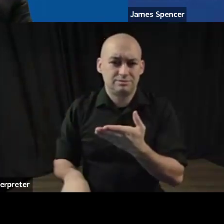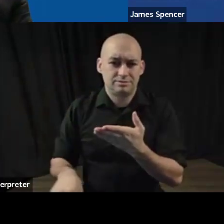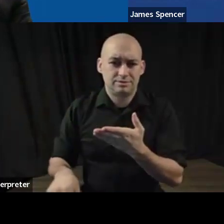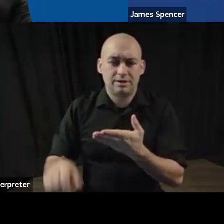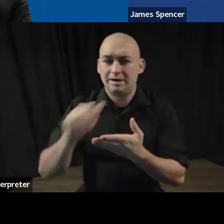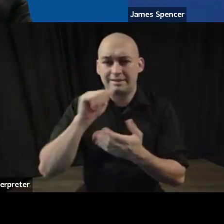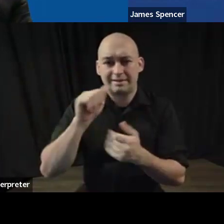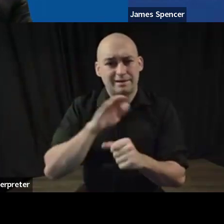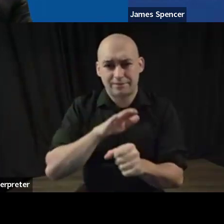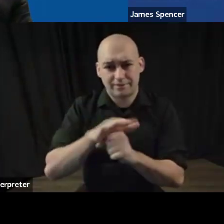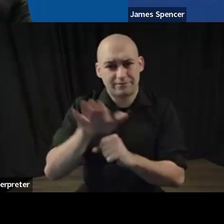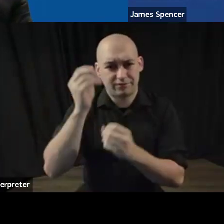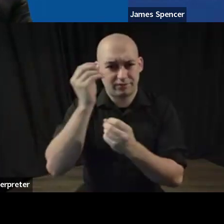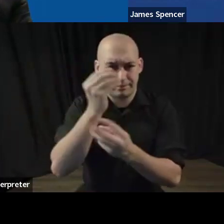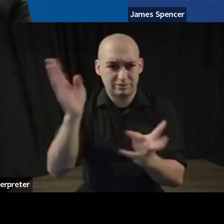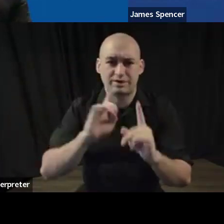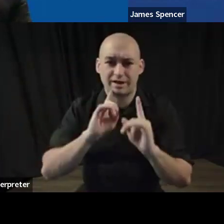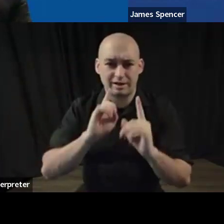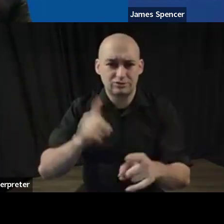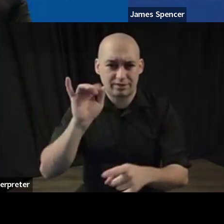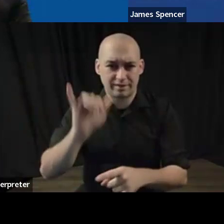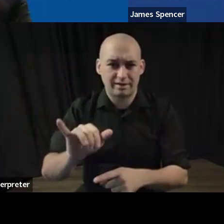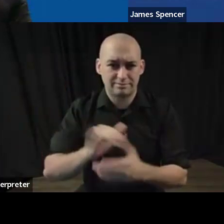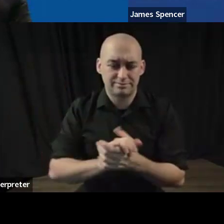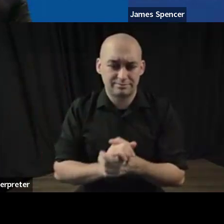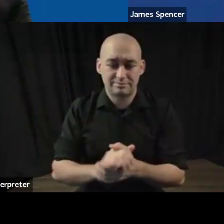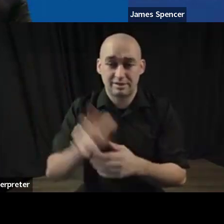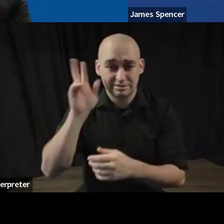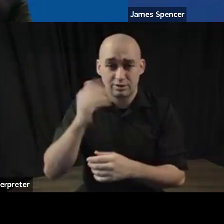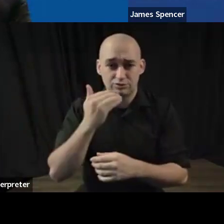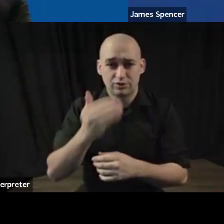to answer that question for you. Okay, sounds good. Thank you. Thank you.